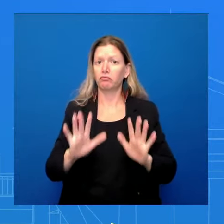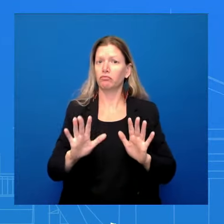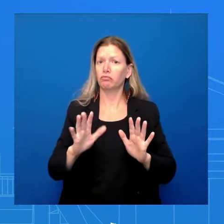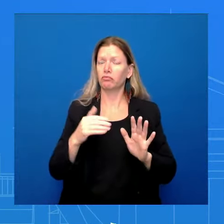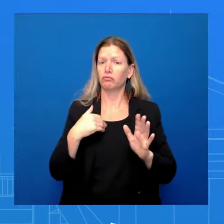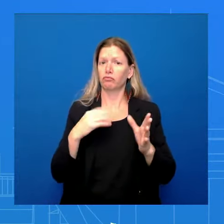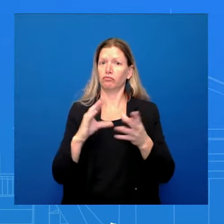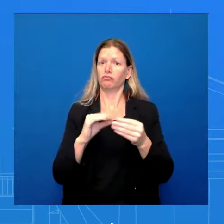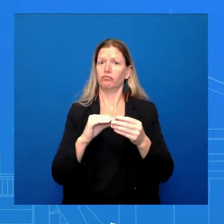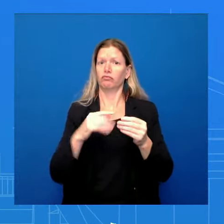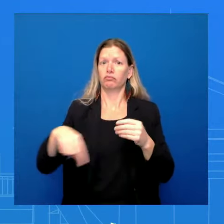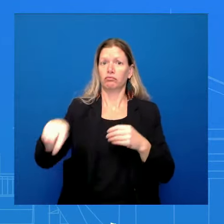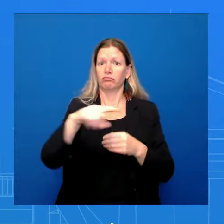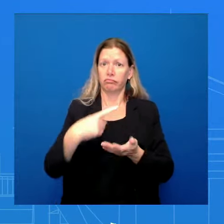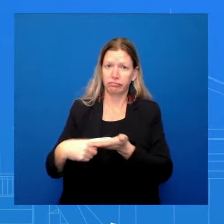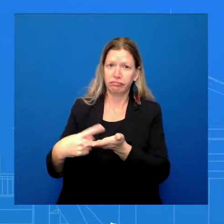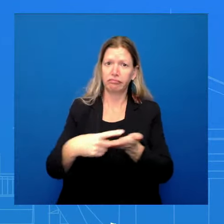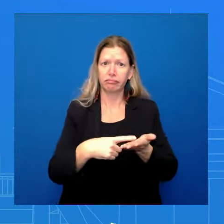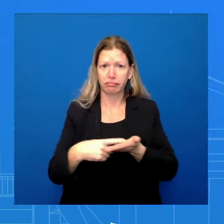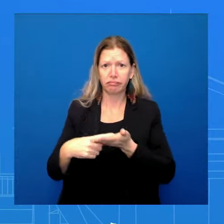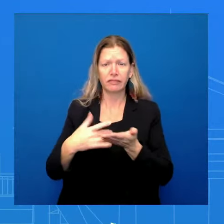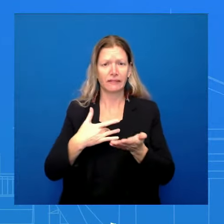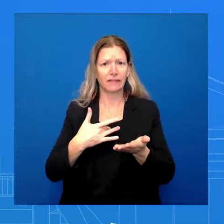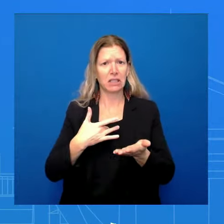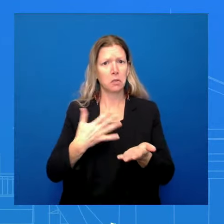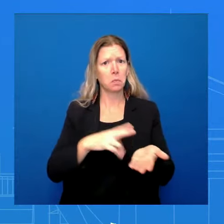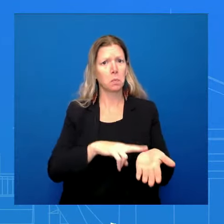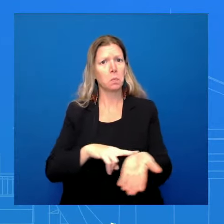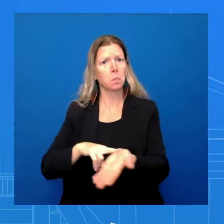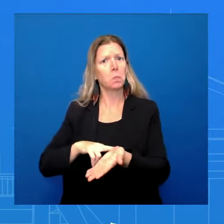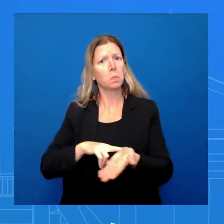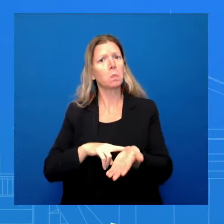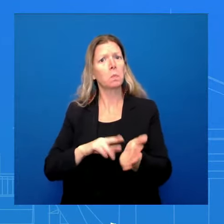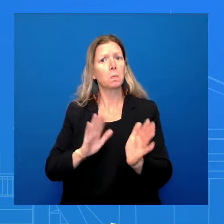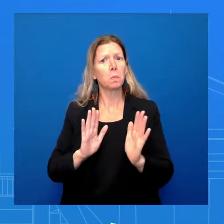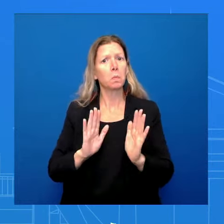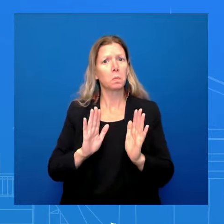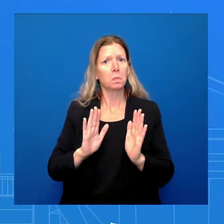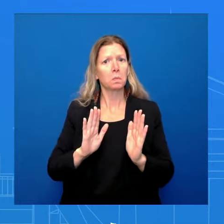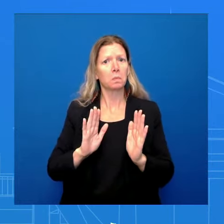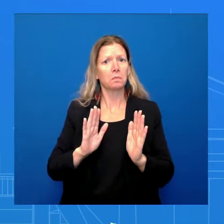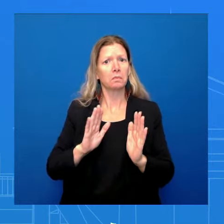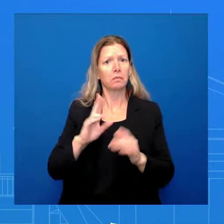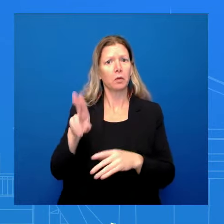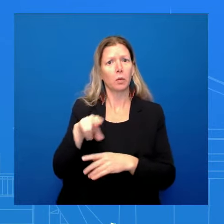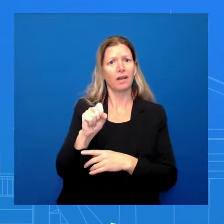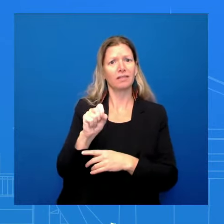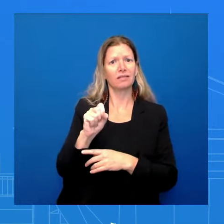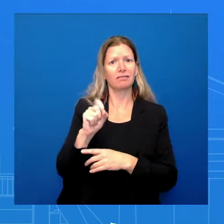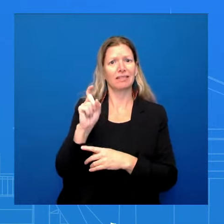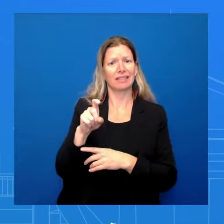the idea that the United States needs to come together on a bipartisan basis to support Ukraine --